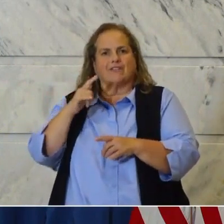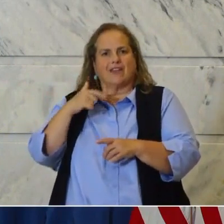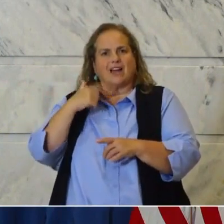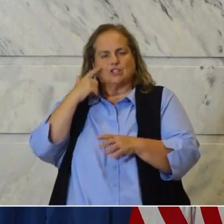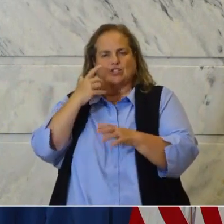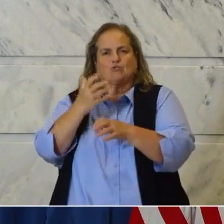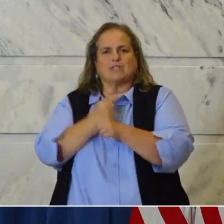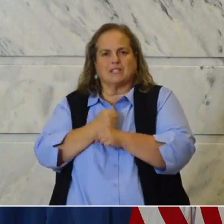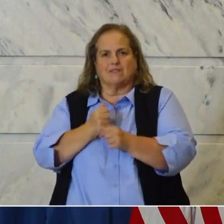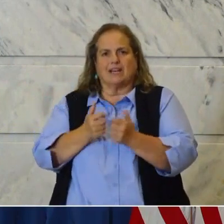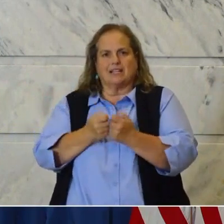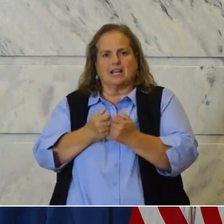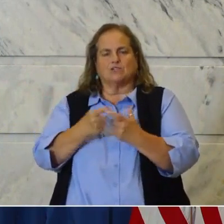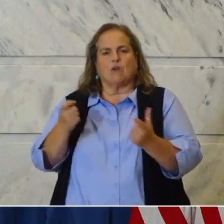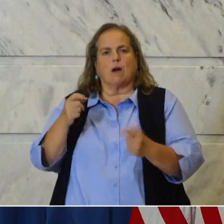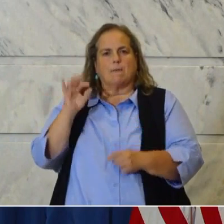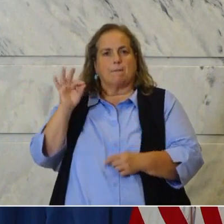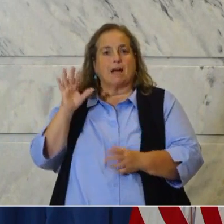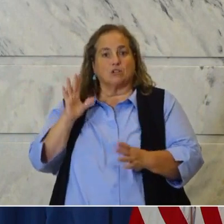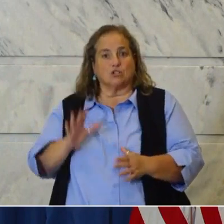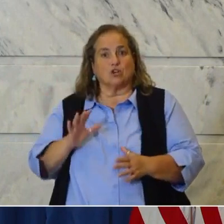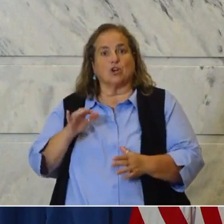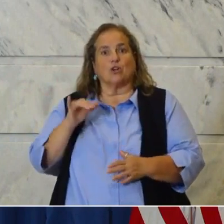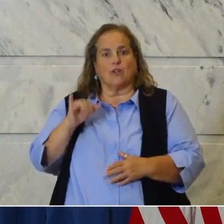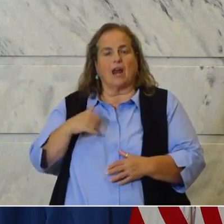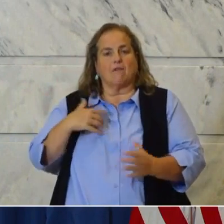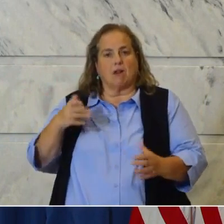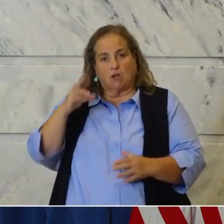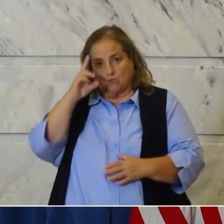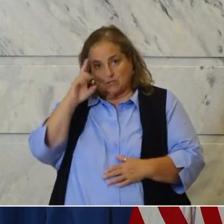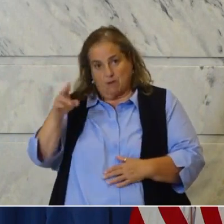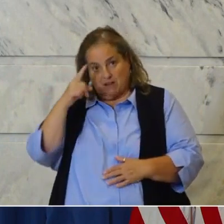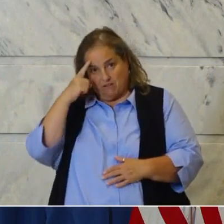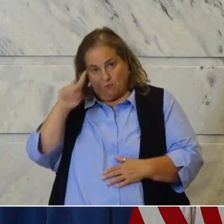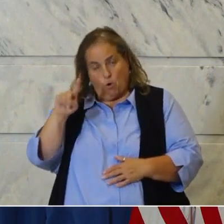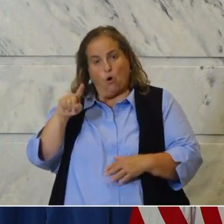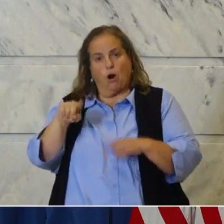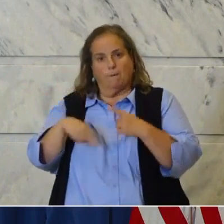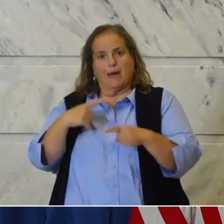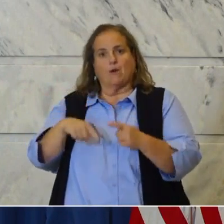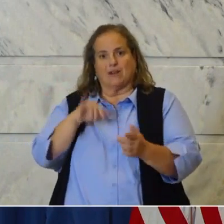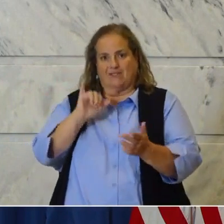from a pastor that that I have a lot of respect for on it on DSO we will. We